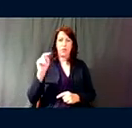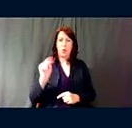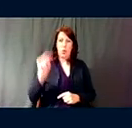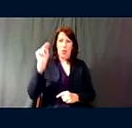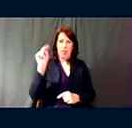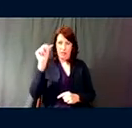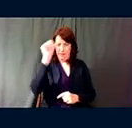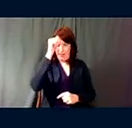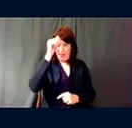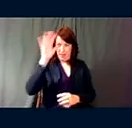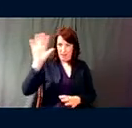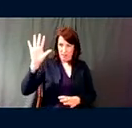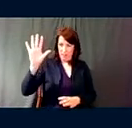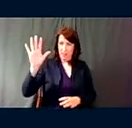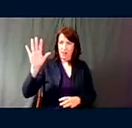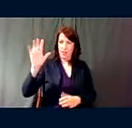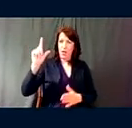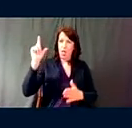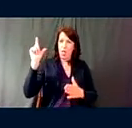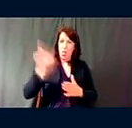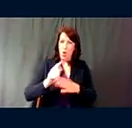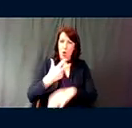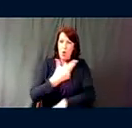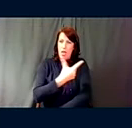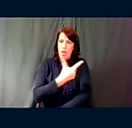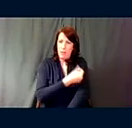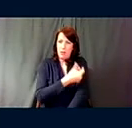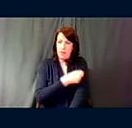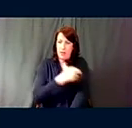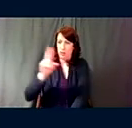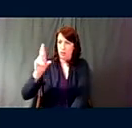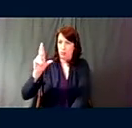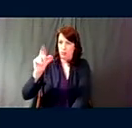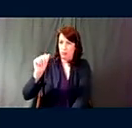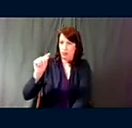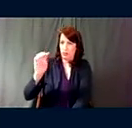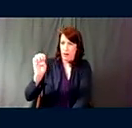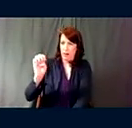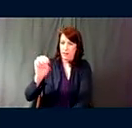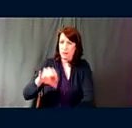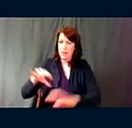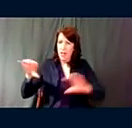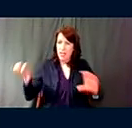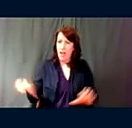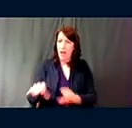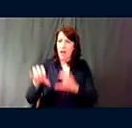LARGE STATES IN THE NORTH OF INDIAN WHICH HAS VERY LOW IMMUNIZATION RATES AND THEY HAD